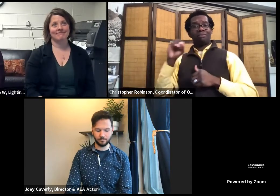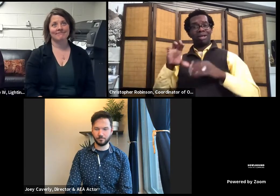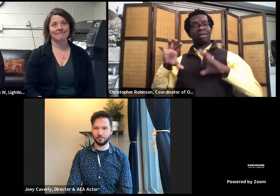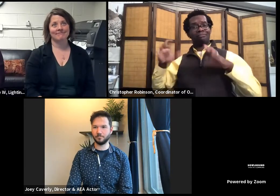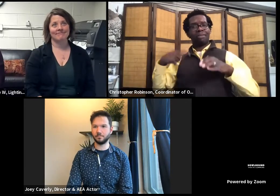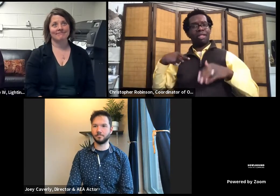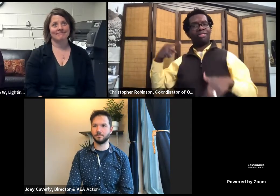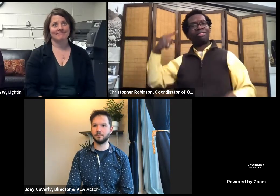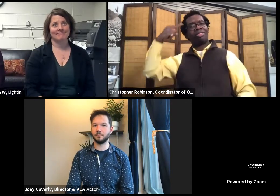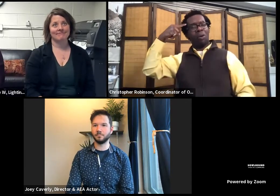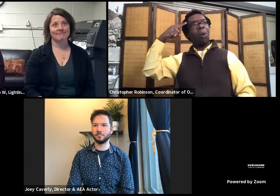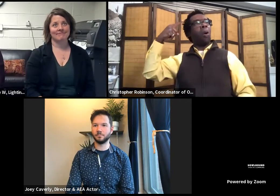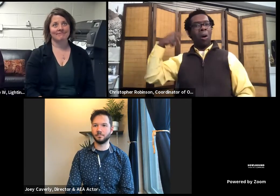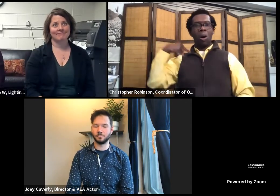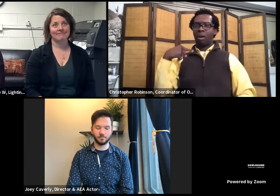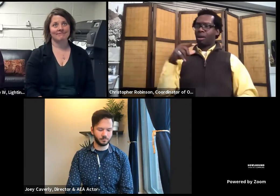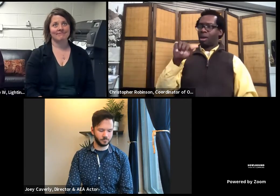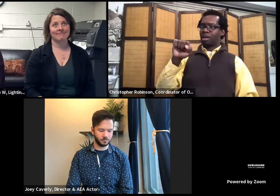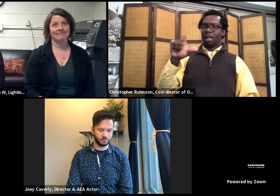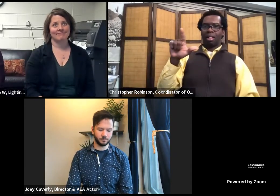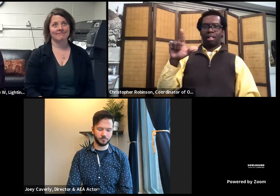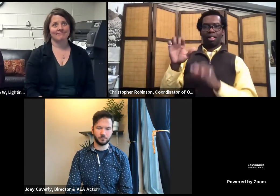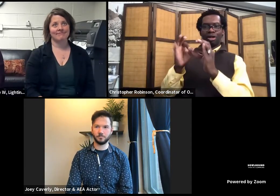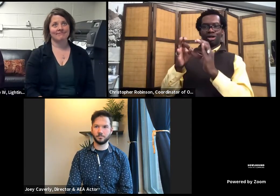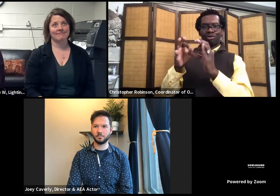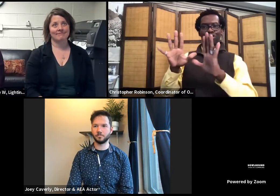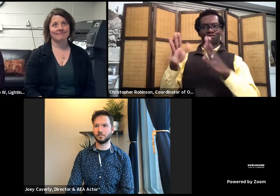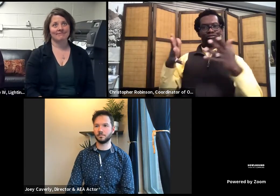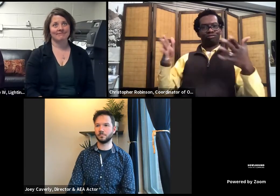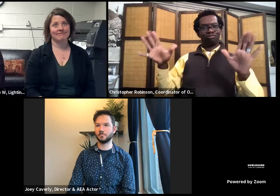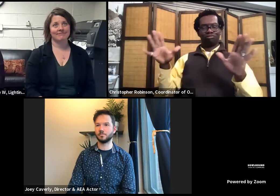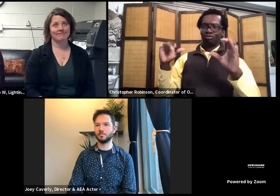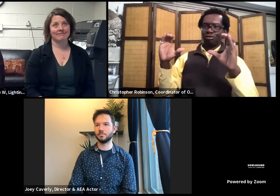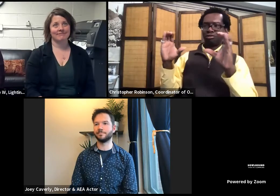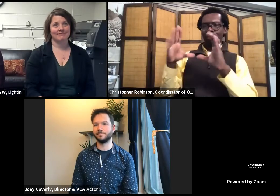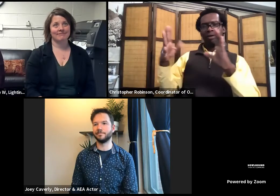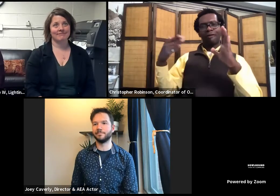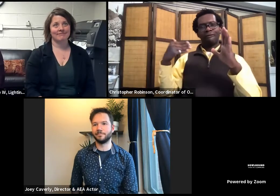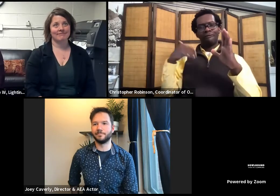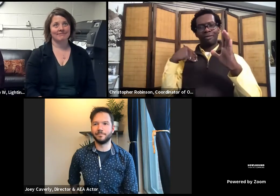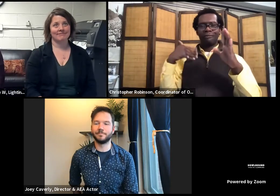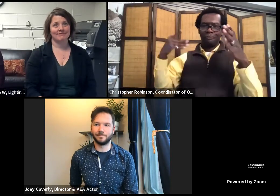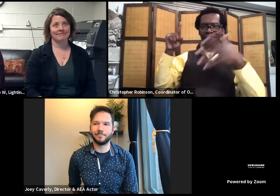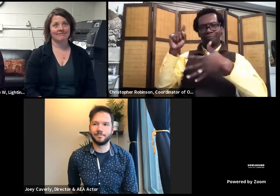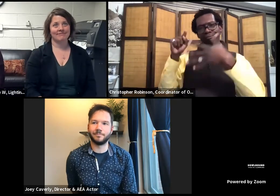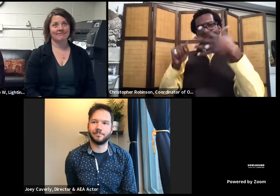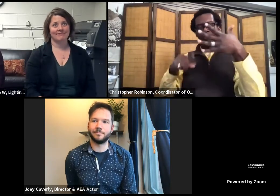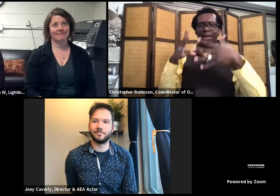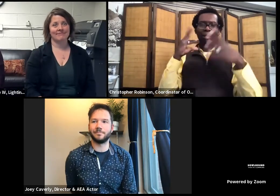Often hearing theater companies think that an ASL interpreter is a certified person who can,